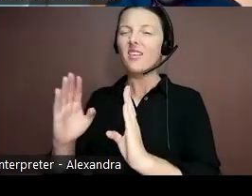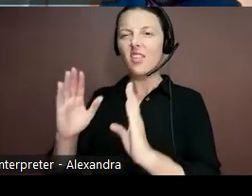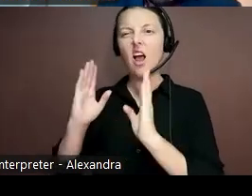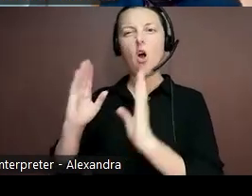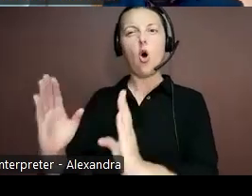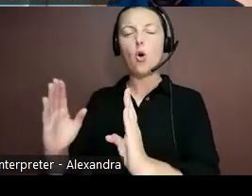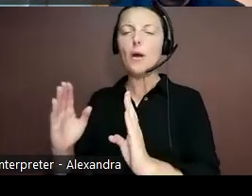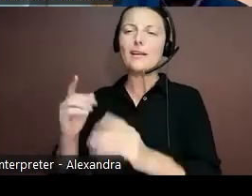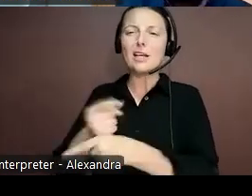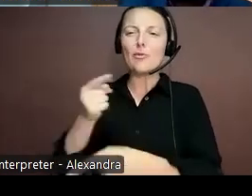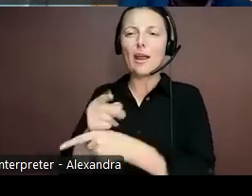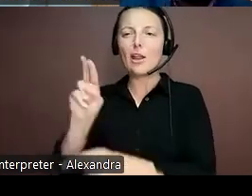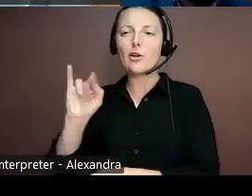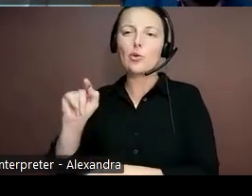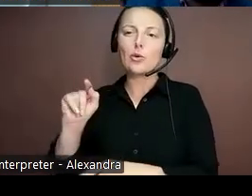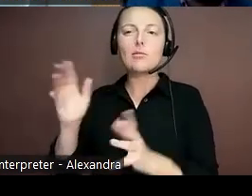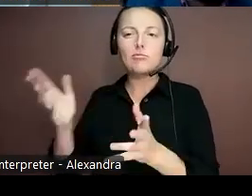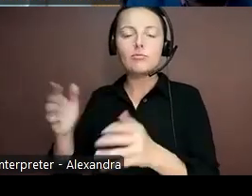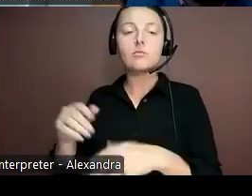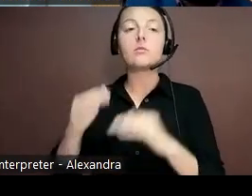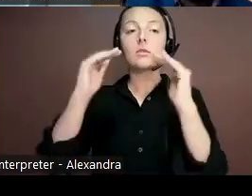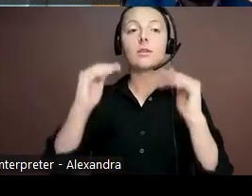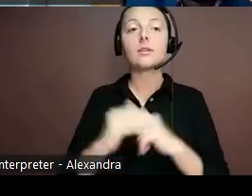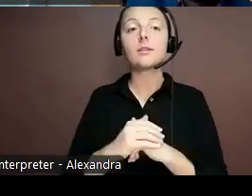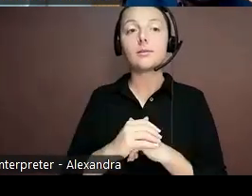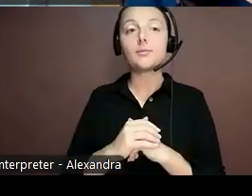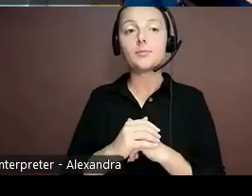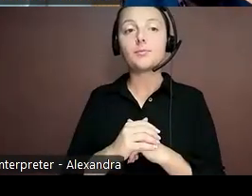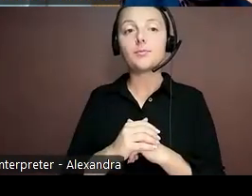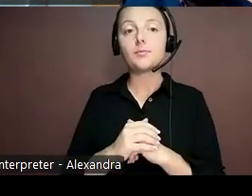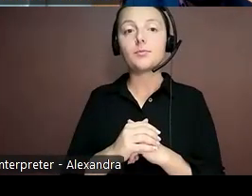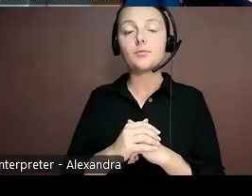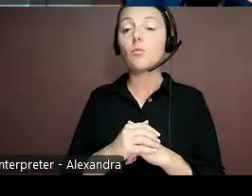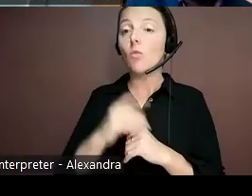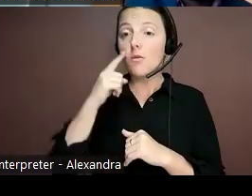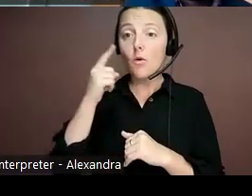rounding system is very uh unique in the sense that we do two rounds during the day and it's